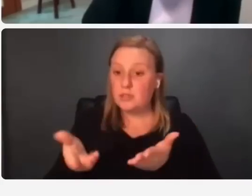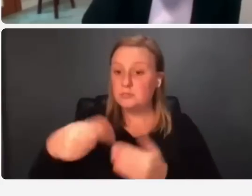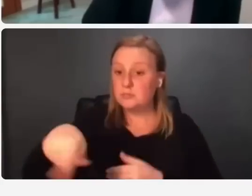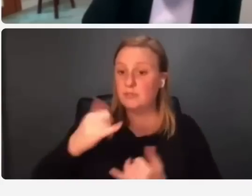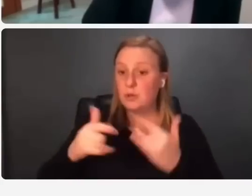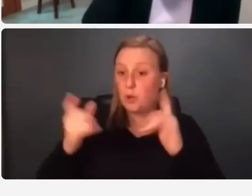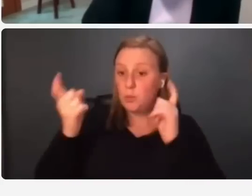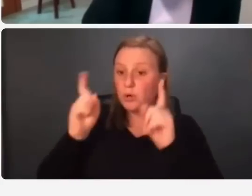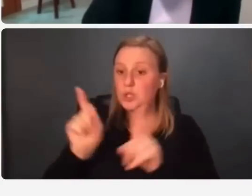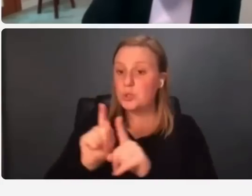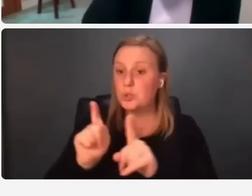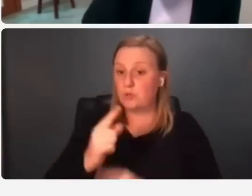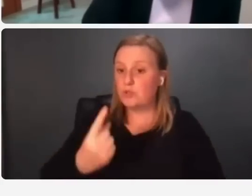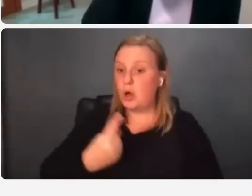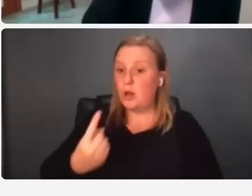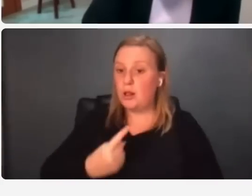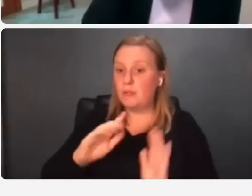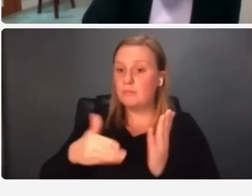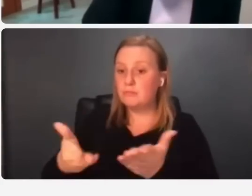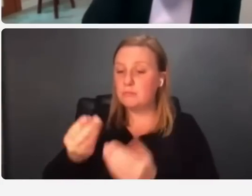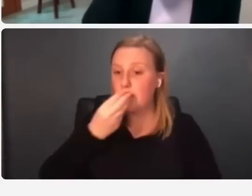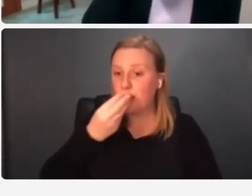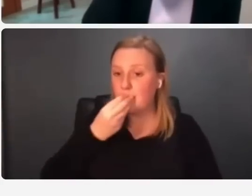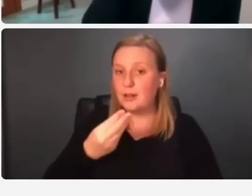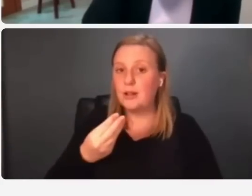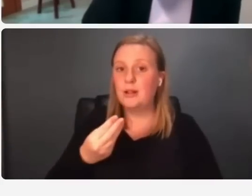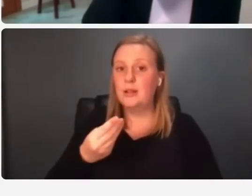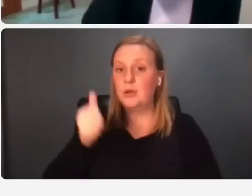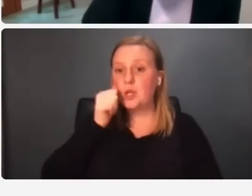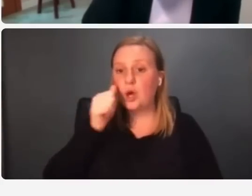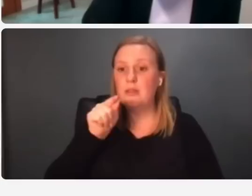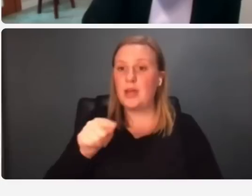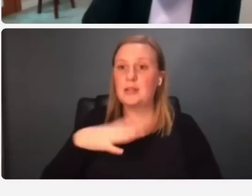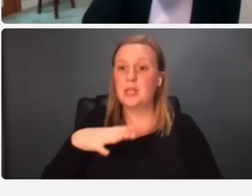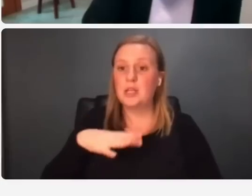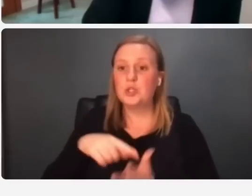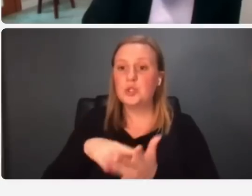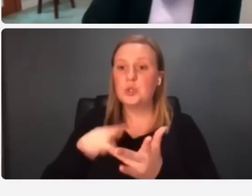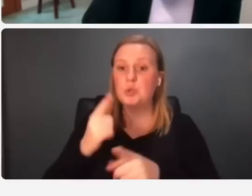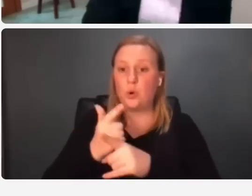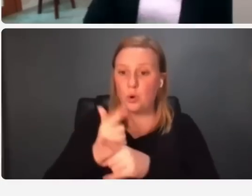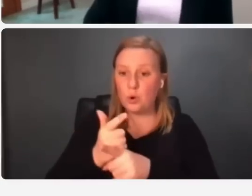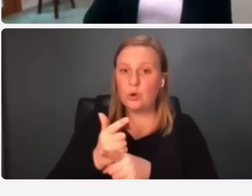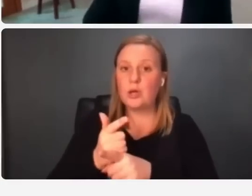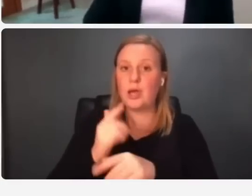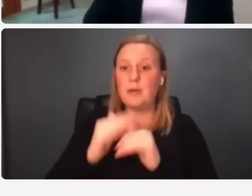Sole meals providers are very worried and we know we need to talk to that sector about what funding